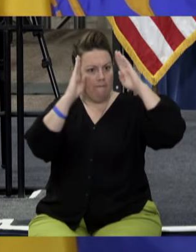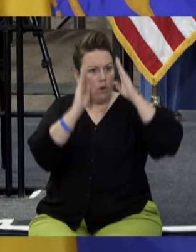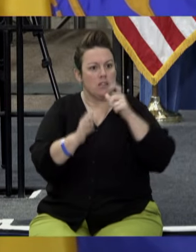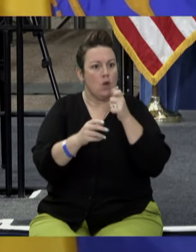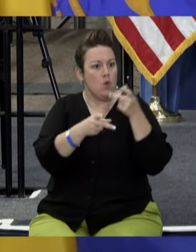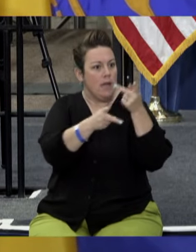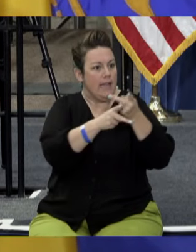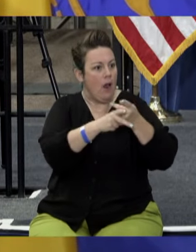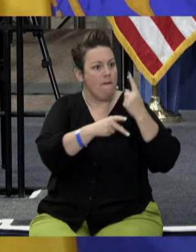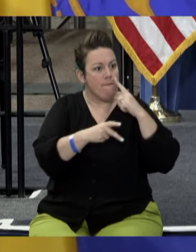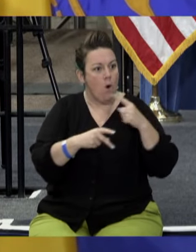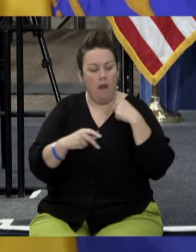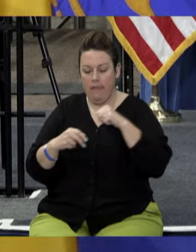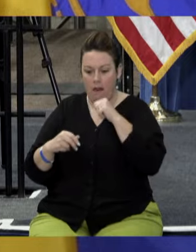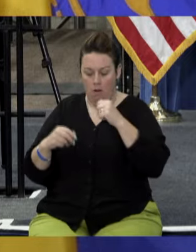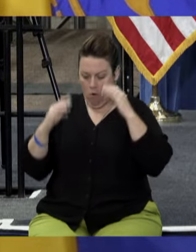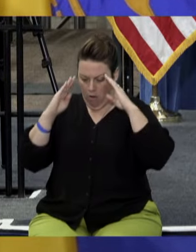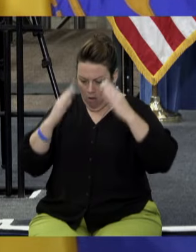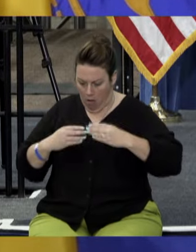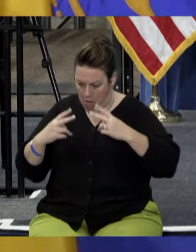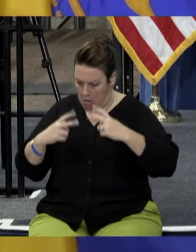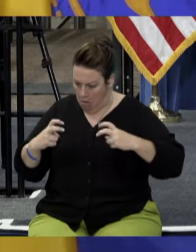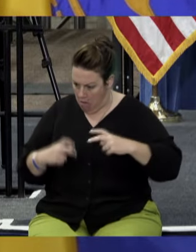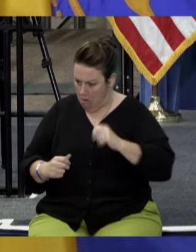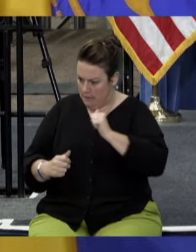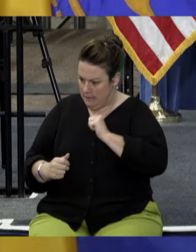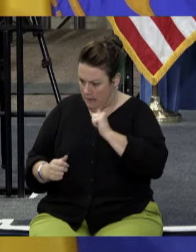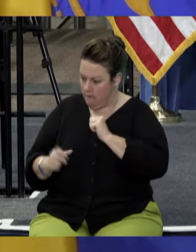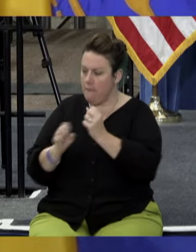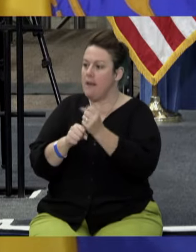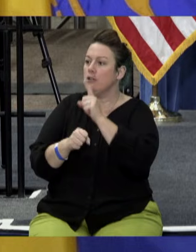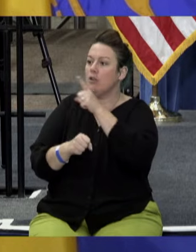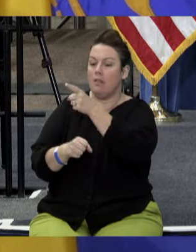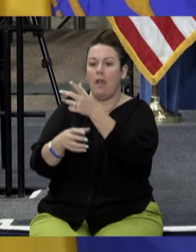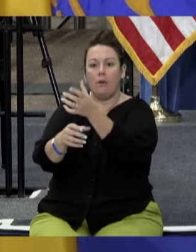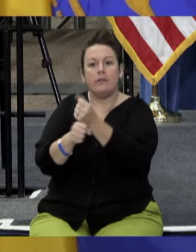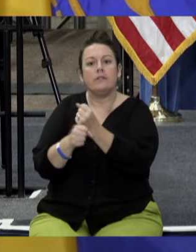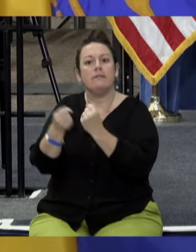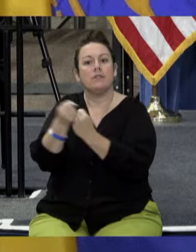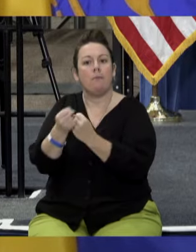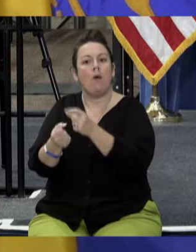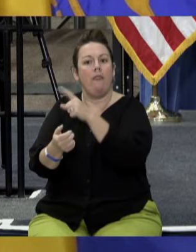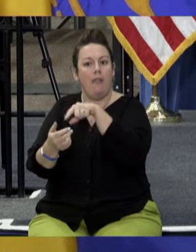but now turning the tables and making sure that they're getting the support that they need. Huge